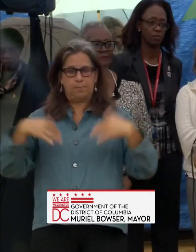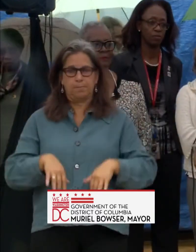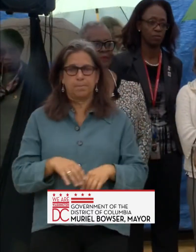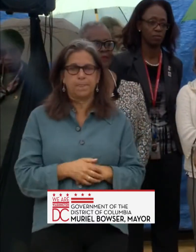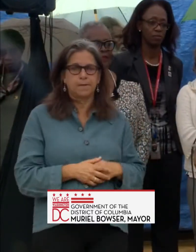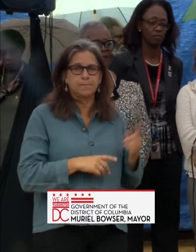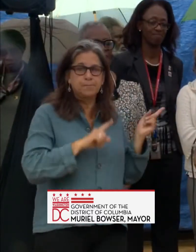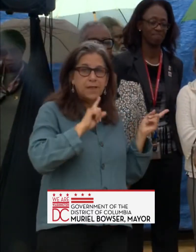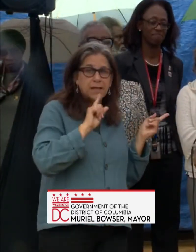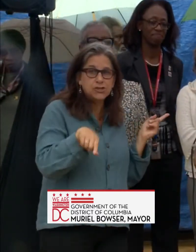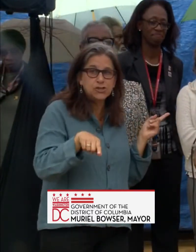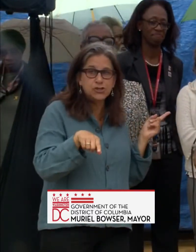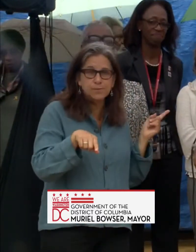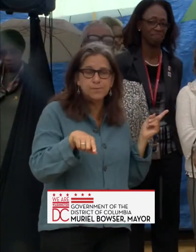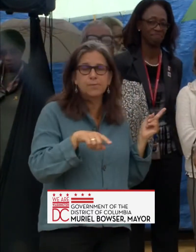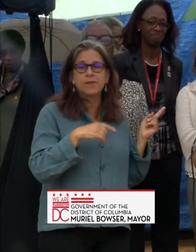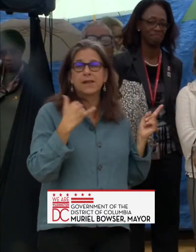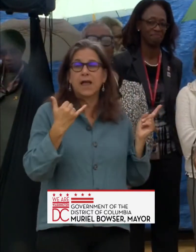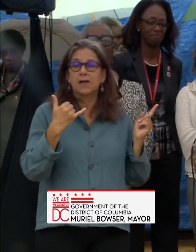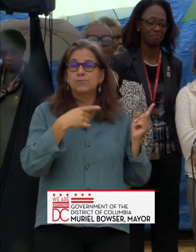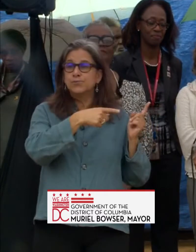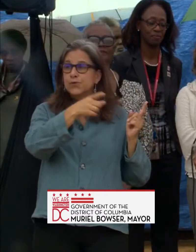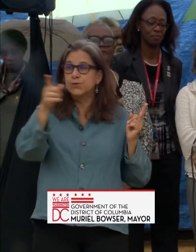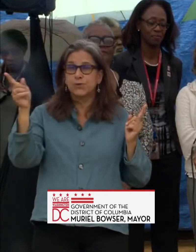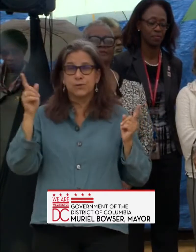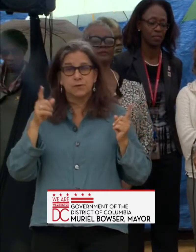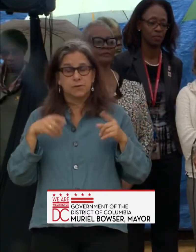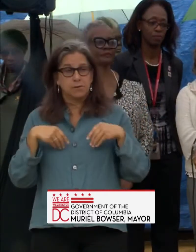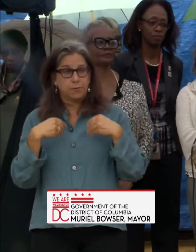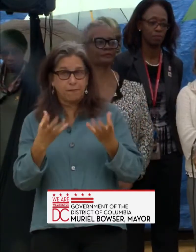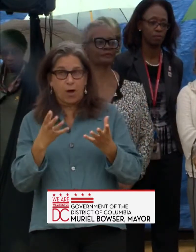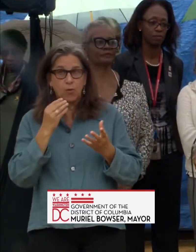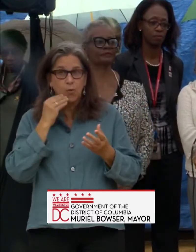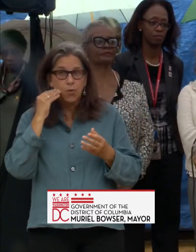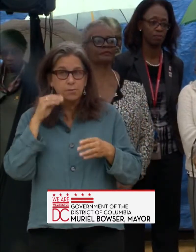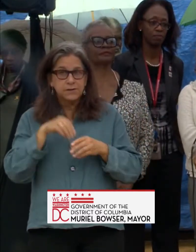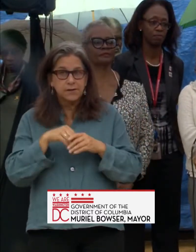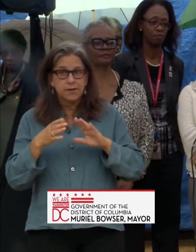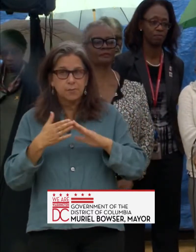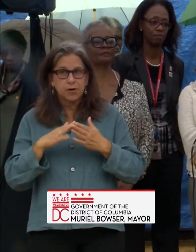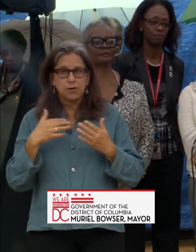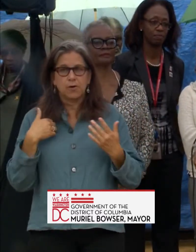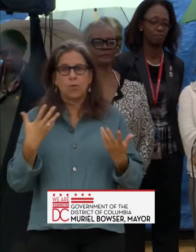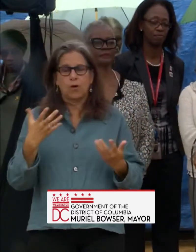HOUSING PROVIDING COMMUNITY, WE ARE SEEKING 150 UNIT.